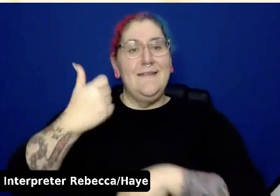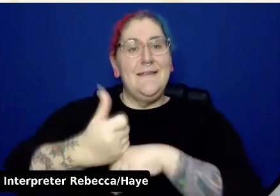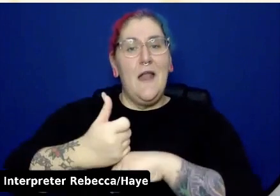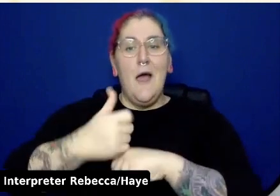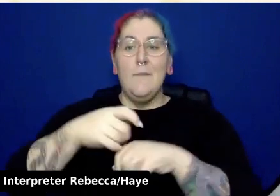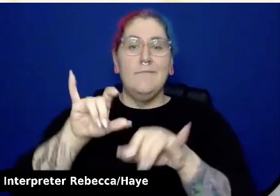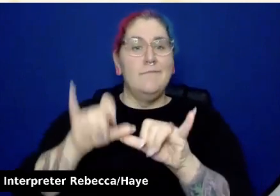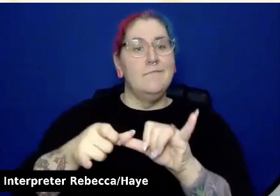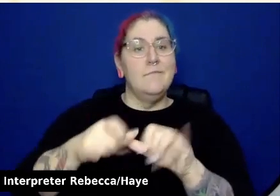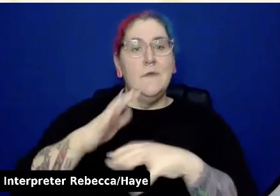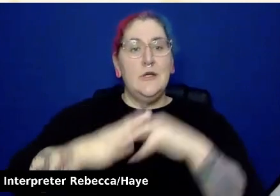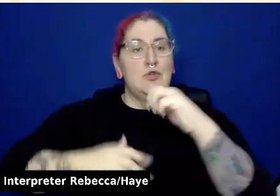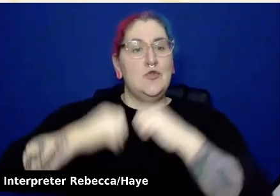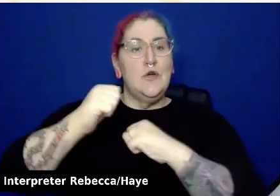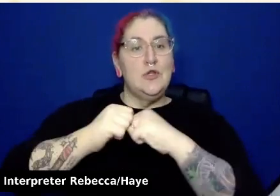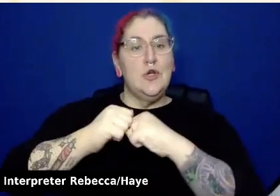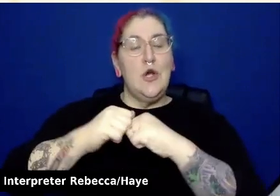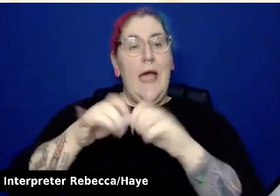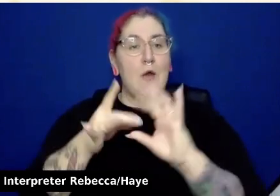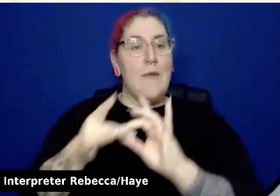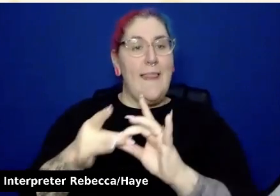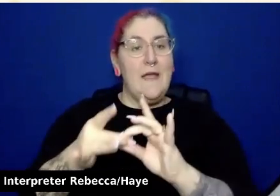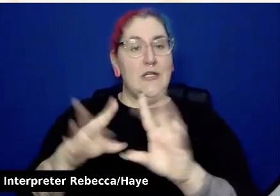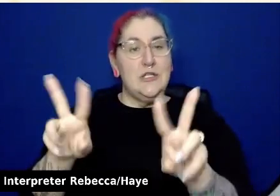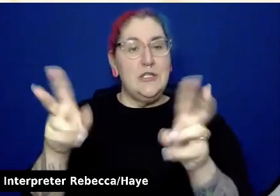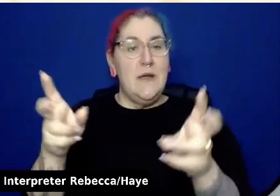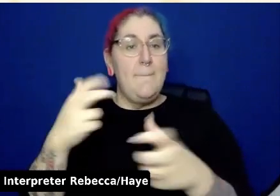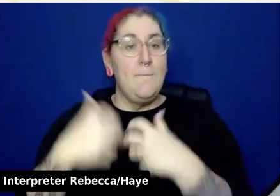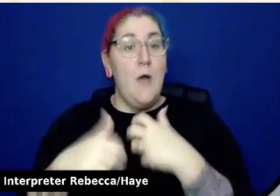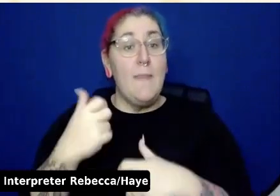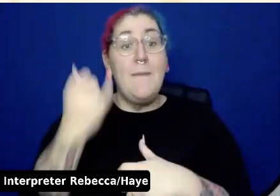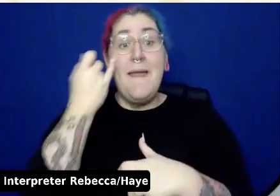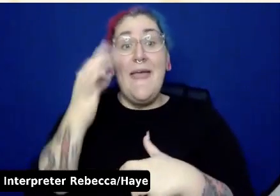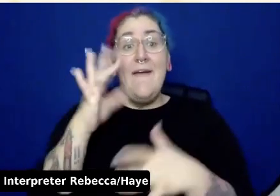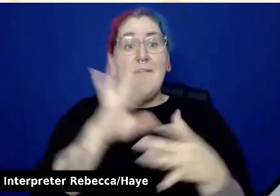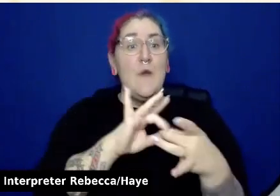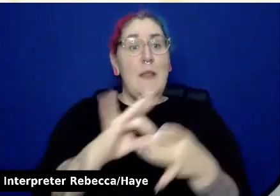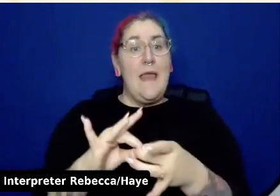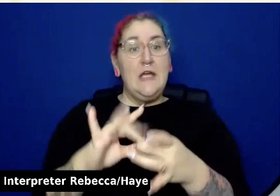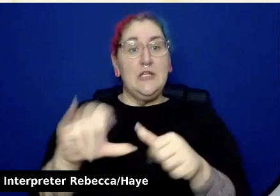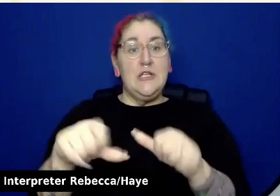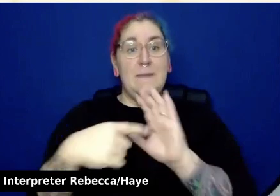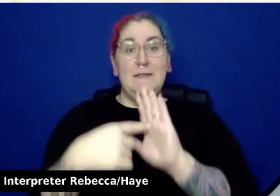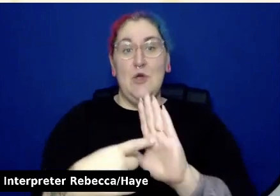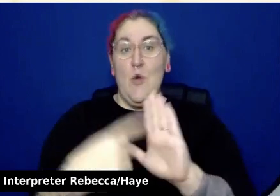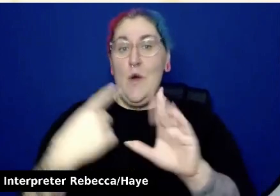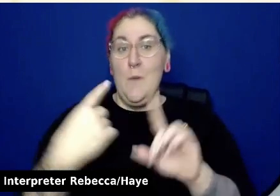So if the relationship is conveyed properly, the screen reader will communicate the information